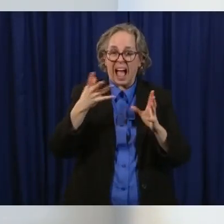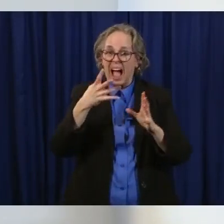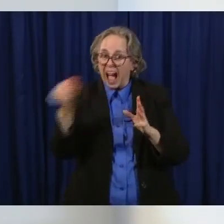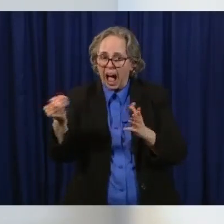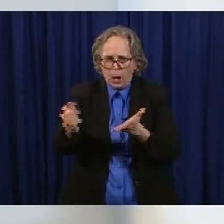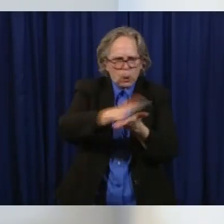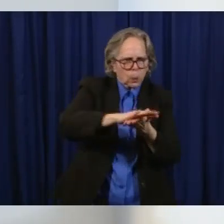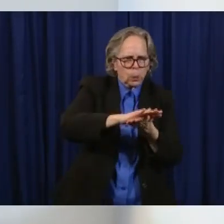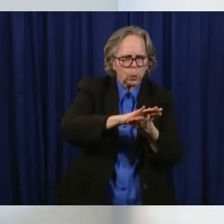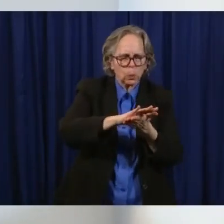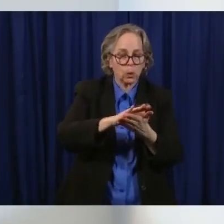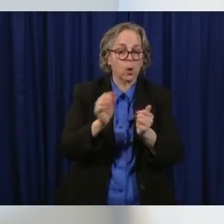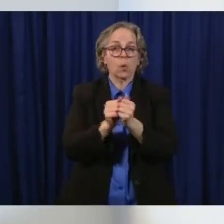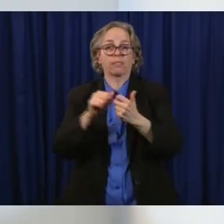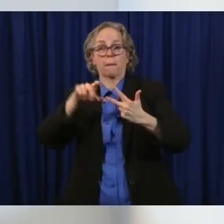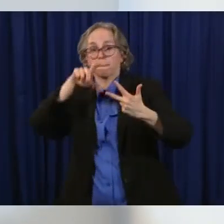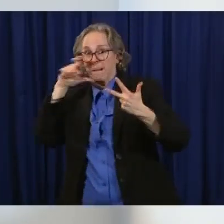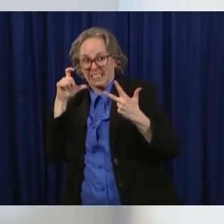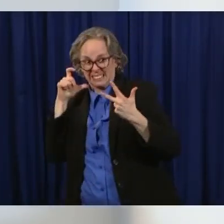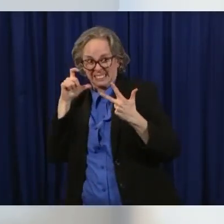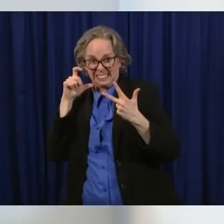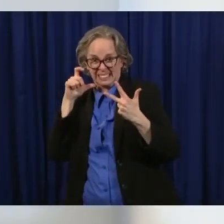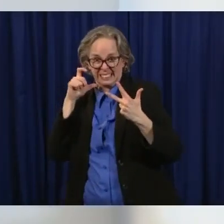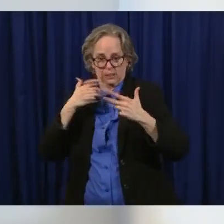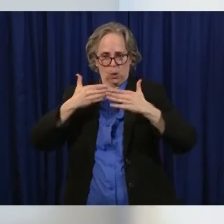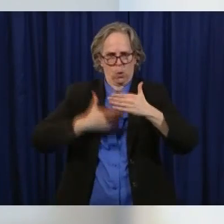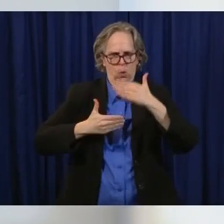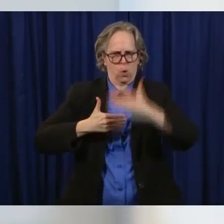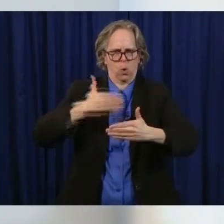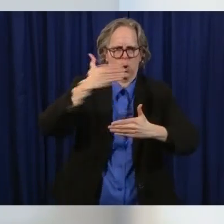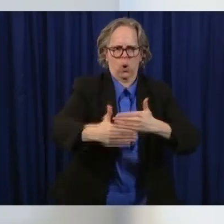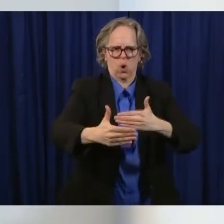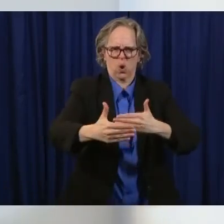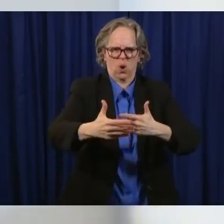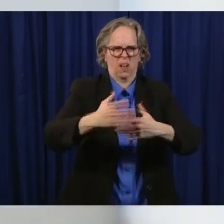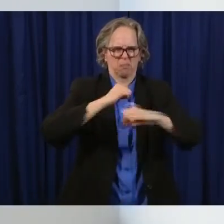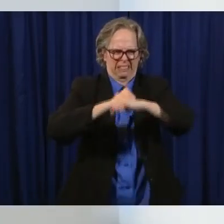HOW THEY CAN EMPOWER THEMSELVES TO SOLVE AND REDUCE THE RISK FOR THEMSELVES AND OTHERS. AS WE TRY TO SIMPLIFY IT, IT IS REALLY DISTANCE, DISINFECTING